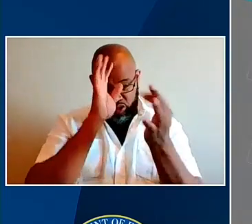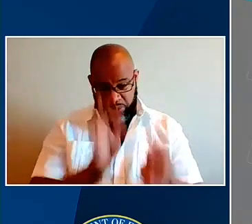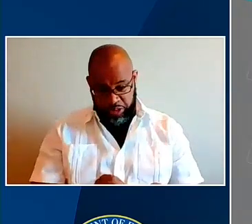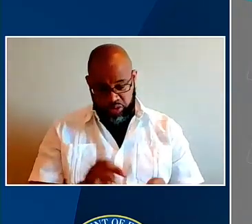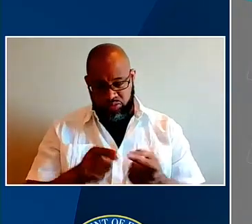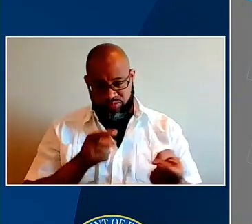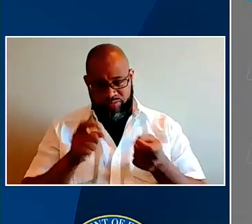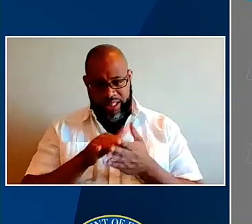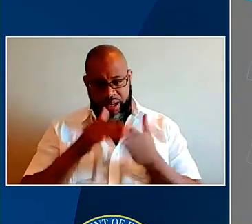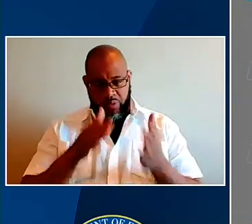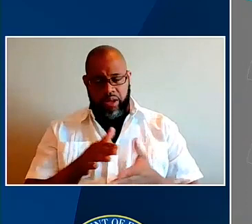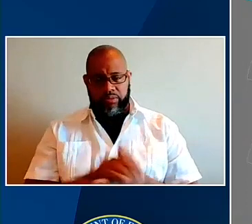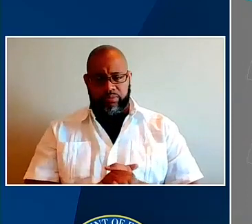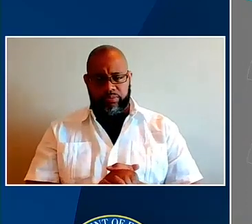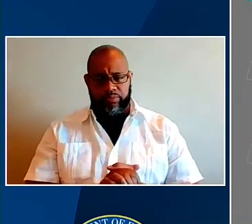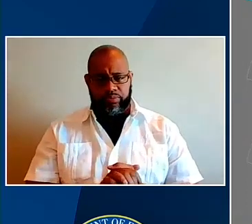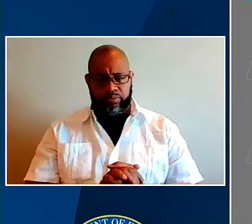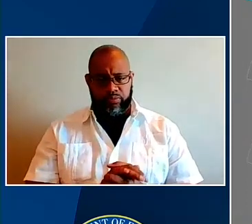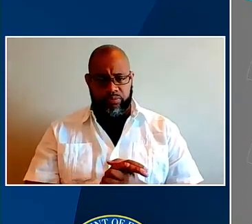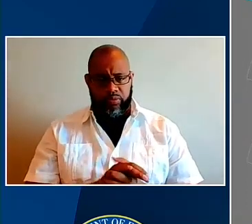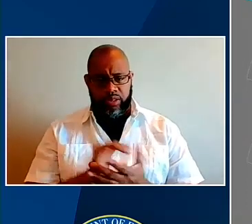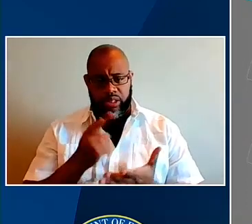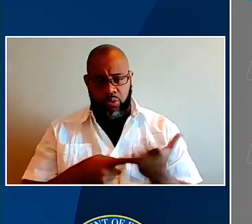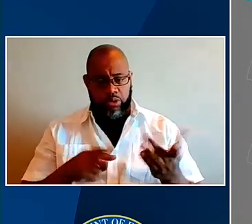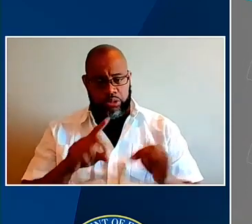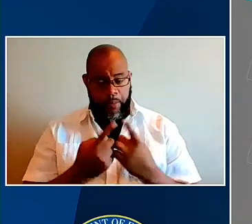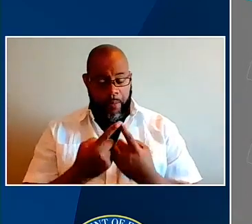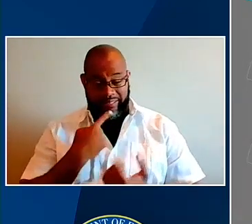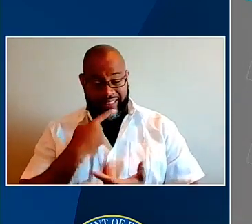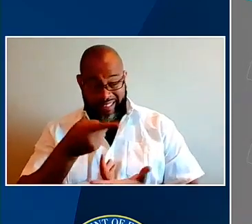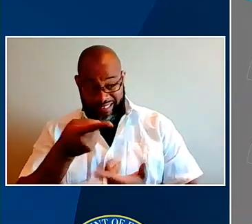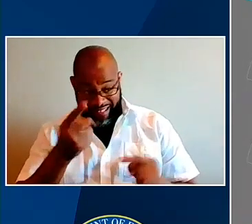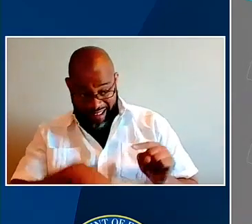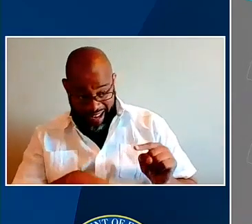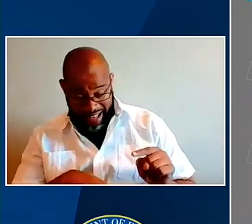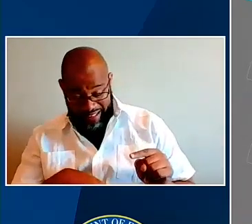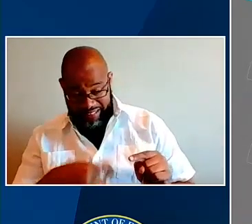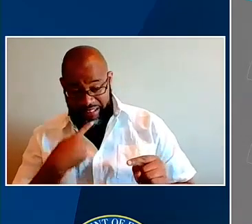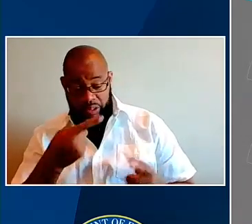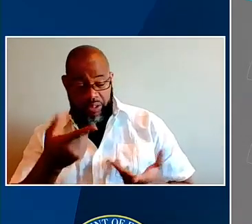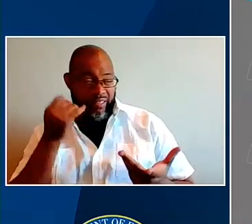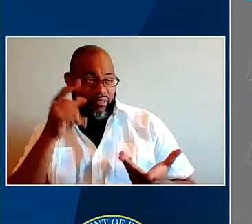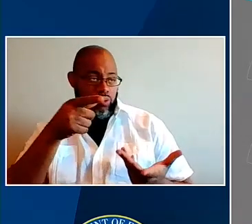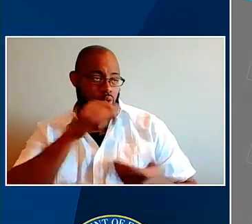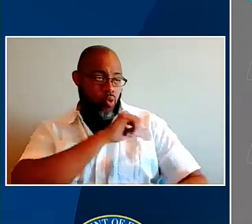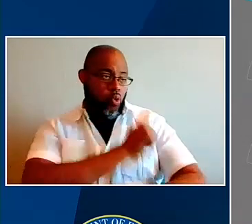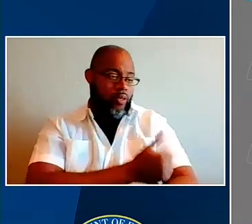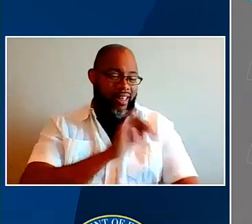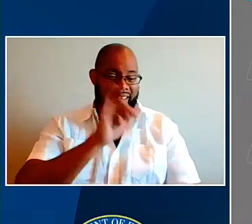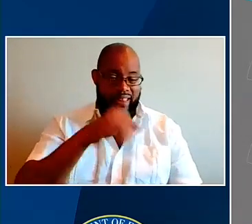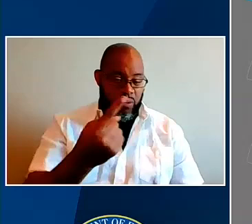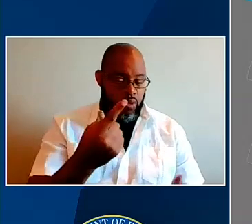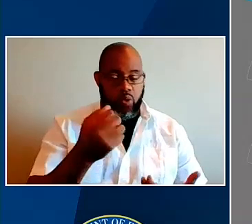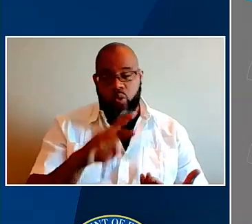manner anymore then as far as what the Department is saying? They can't say you're going to be authorized like this, or you're going to participate in a